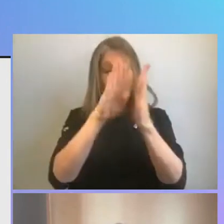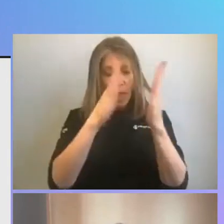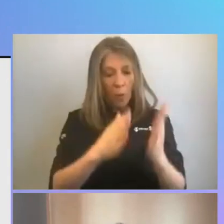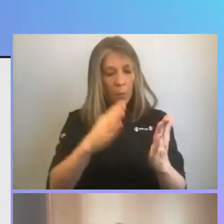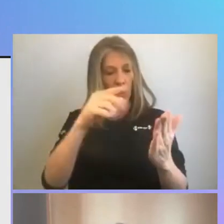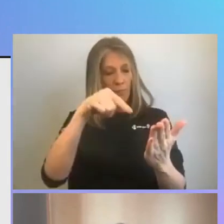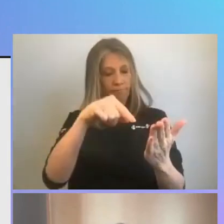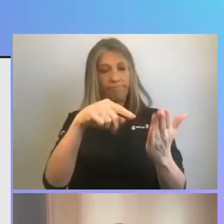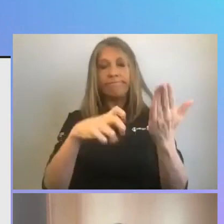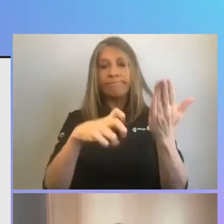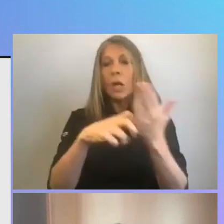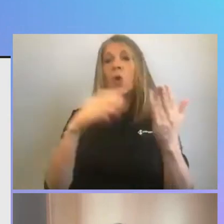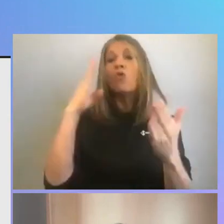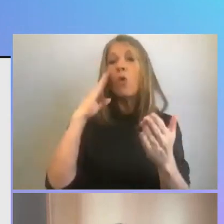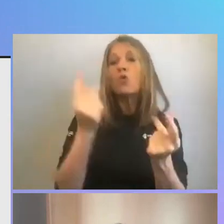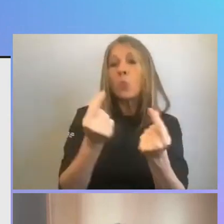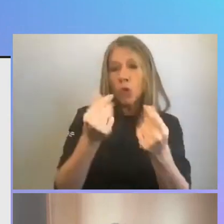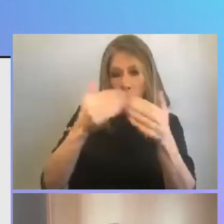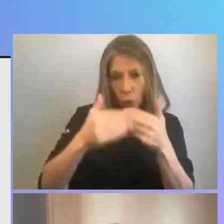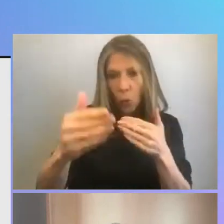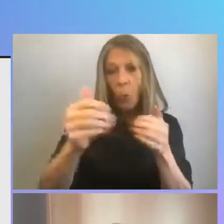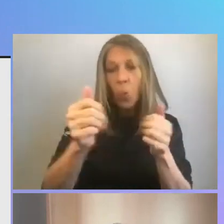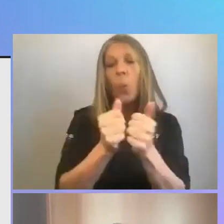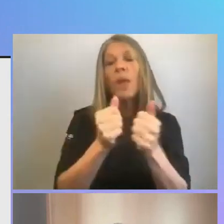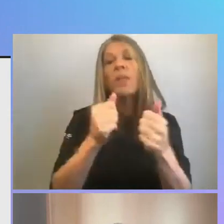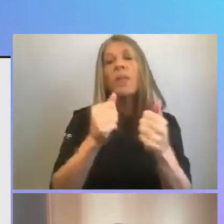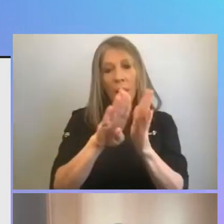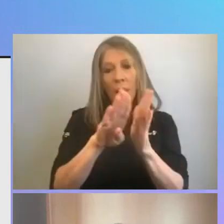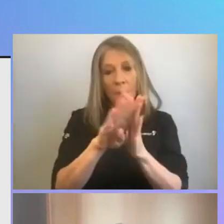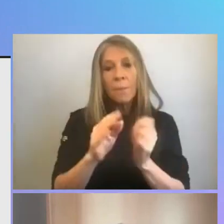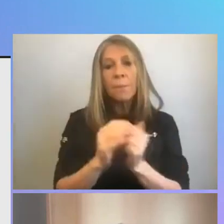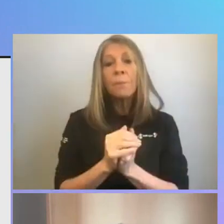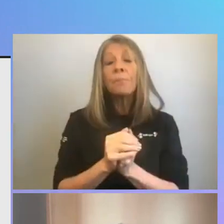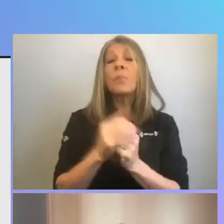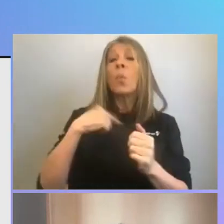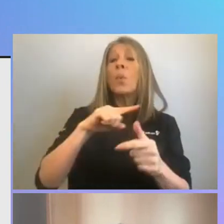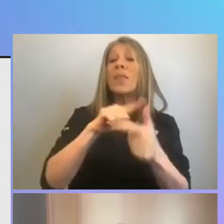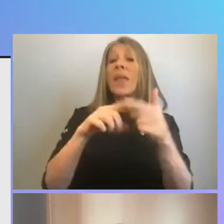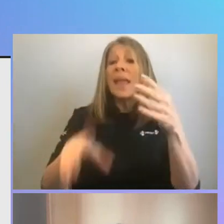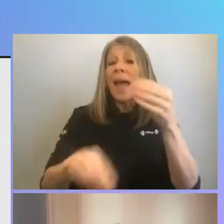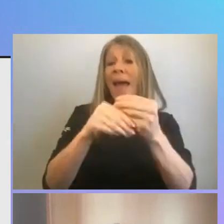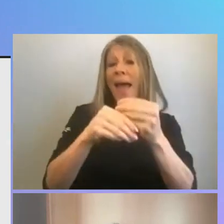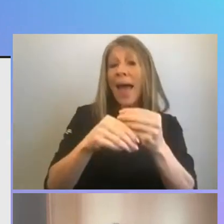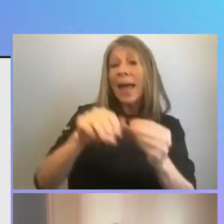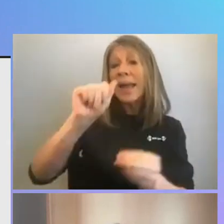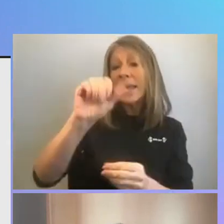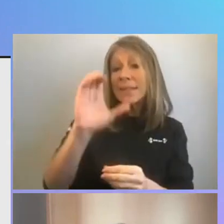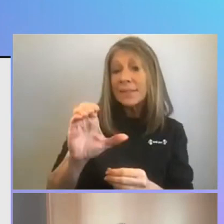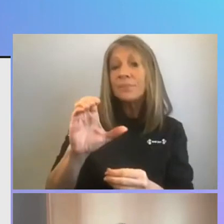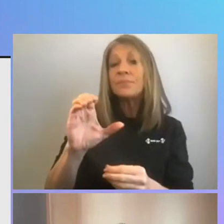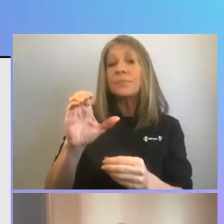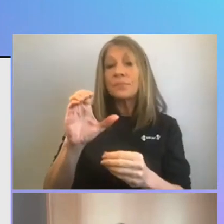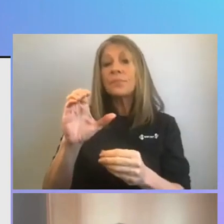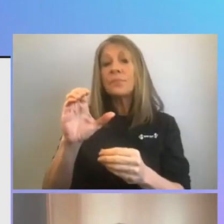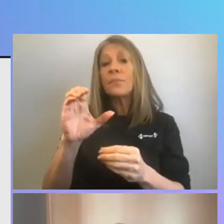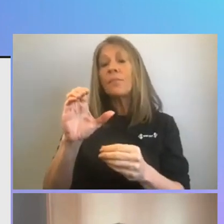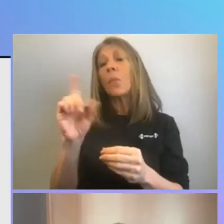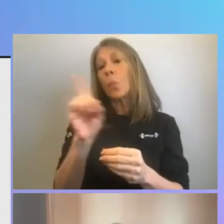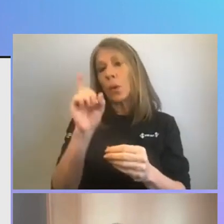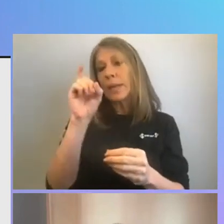forward with the development. We then add the accessibility acceptance criteria where applicable. So does this